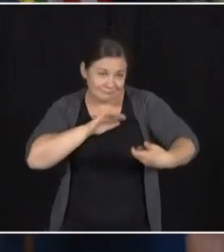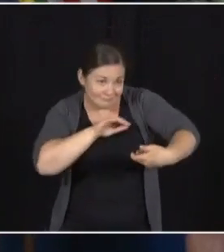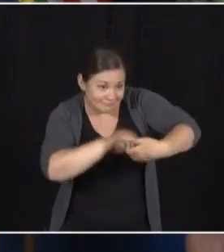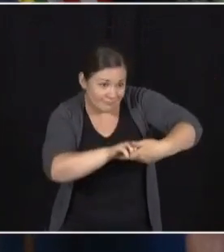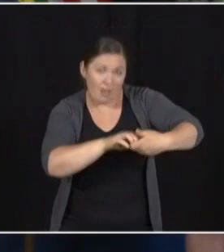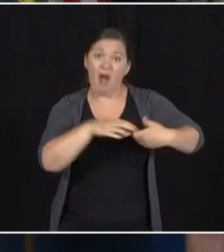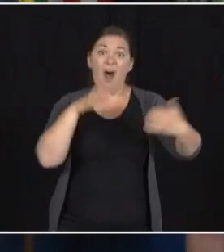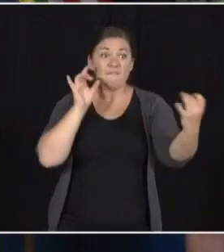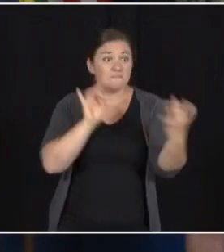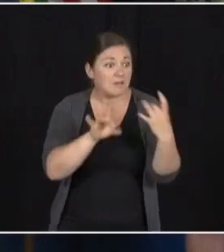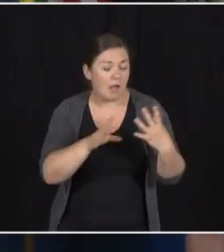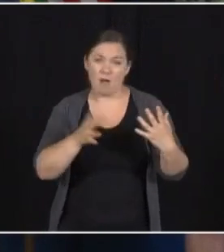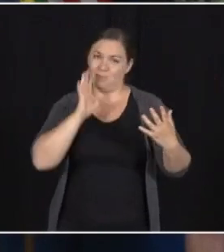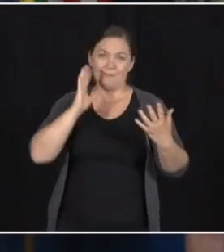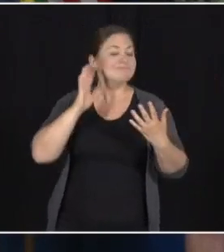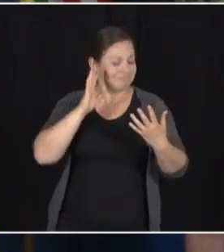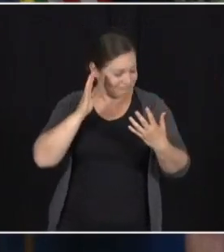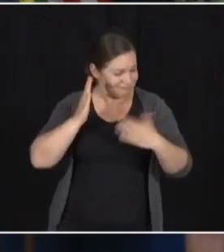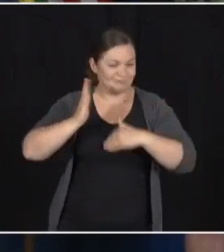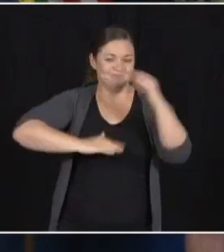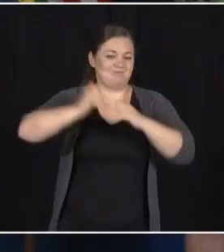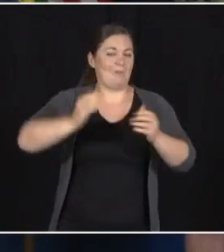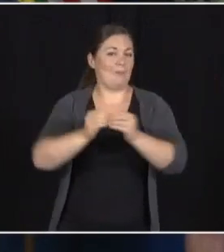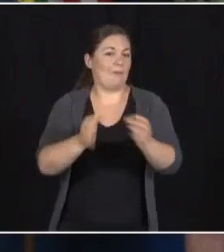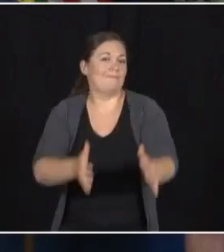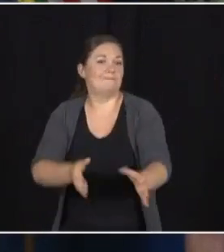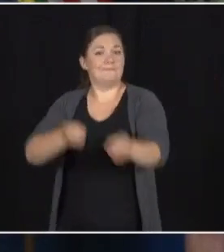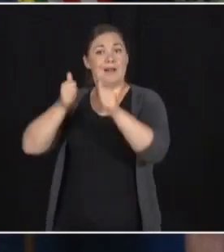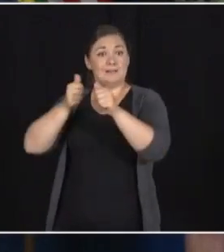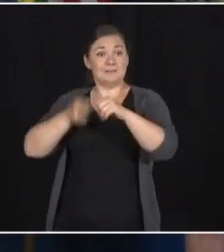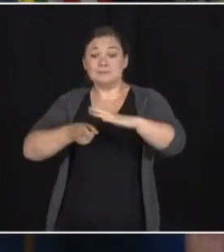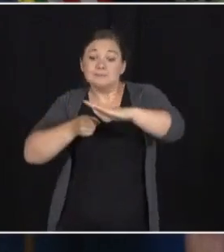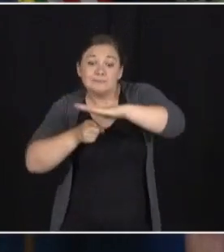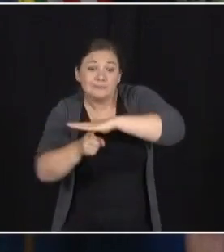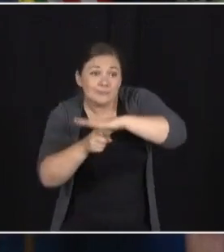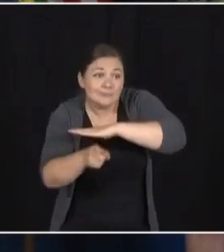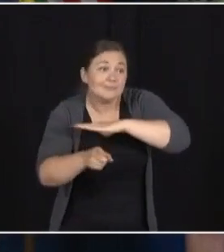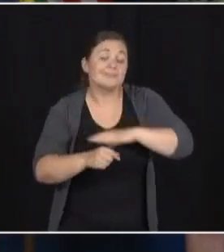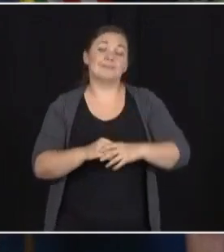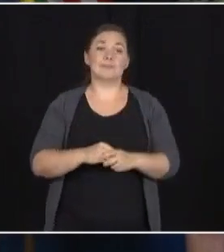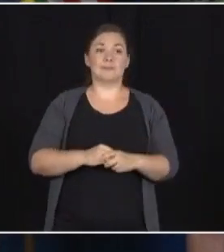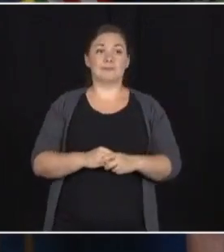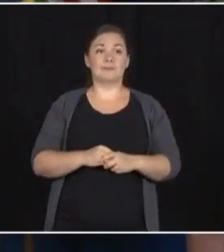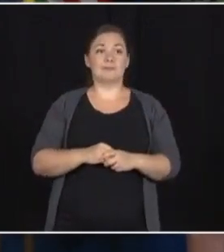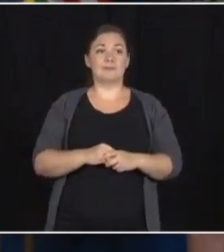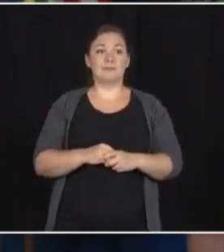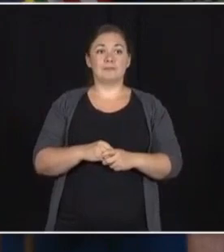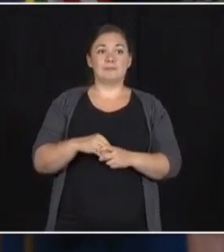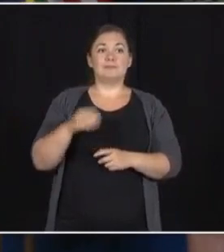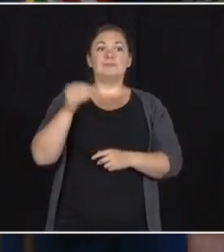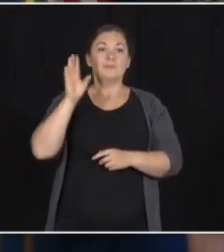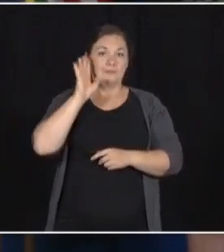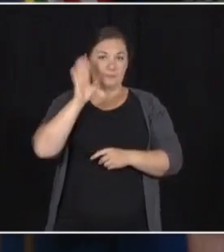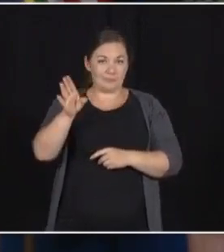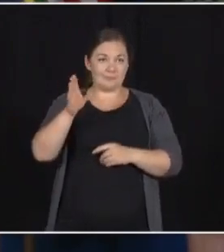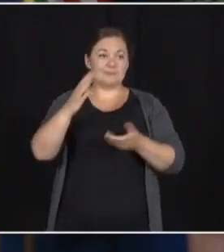with the city of Toronto in terms of building transit faster and we are going to continue down that path and continue the engagement with our